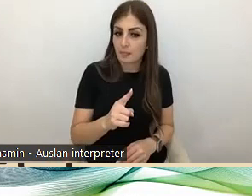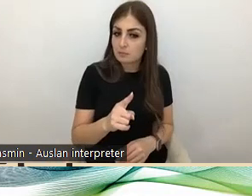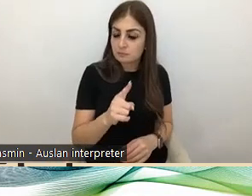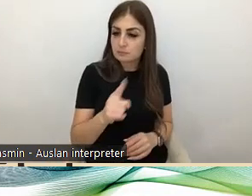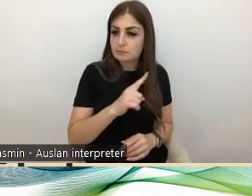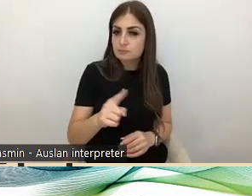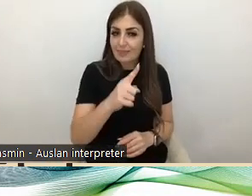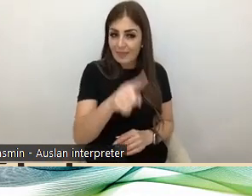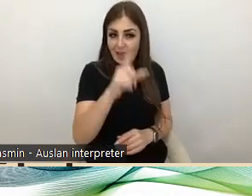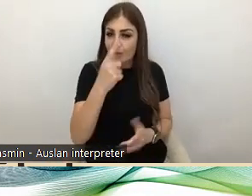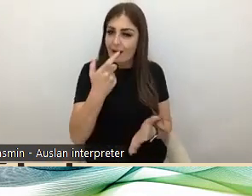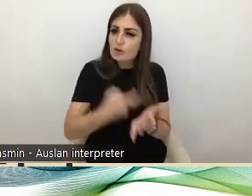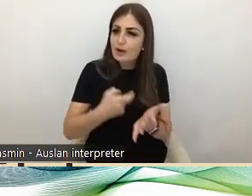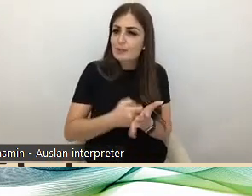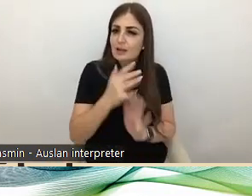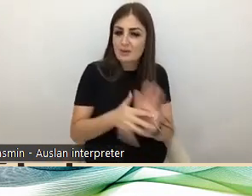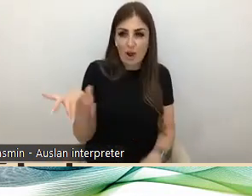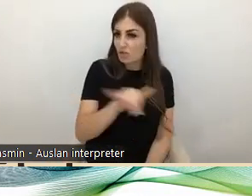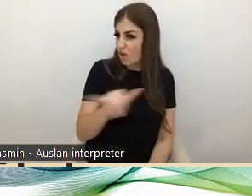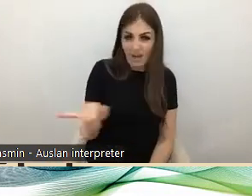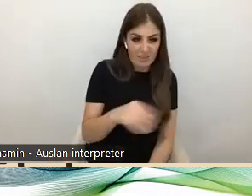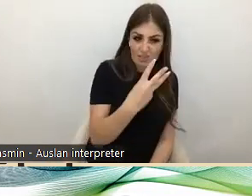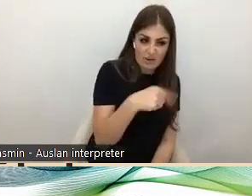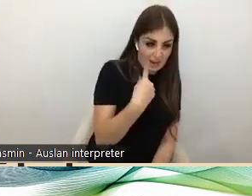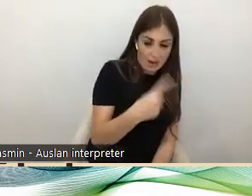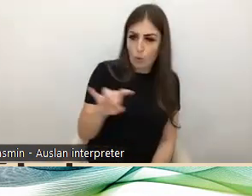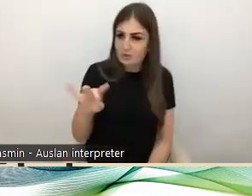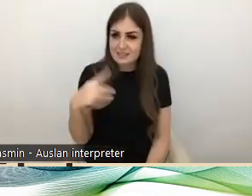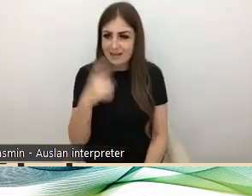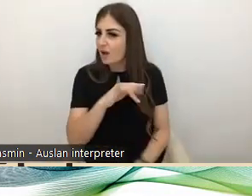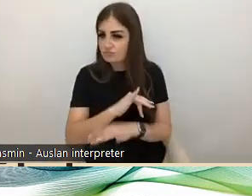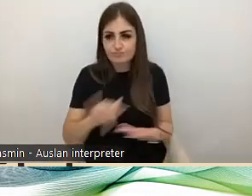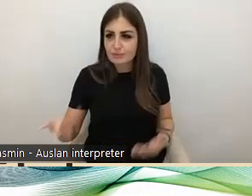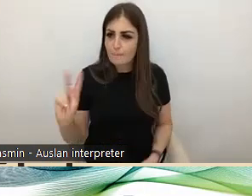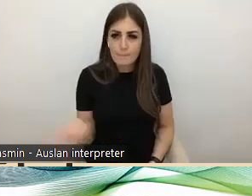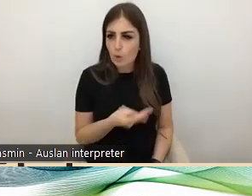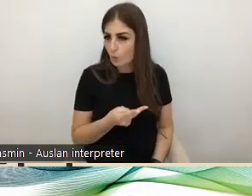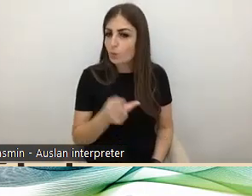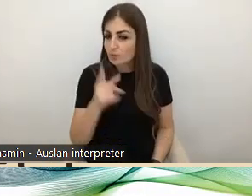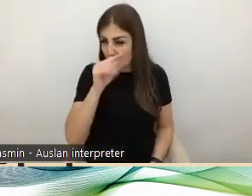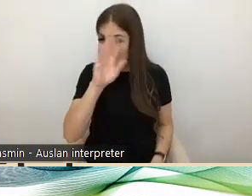recommendation that is neither 3 hours nor 10 hours, and come to the view that a different